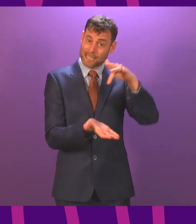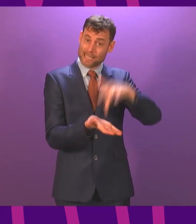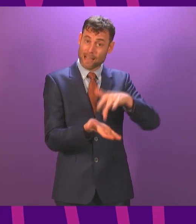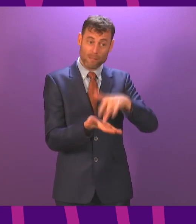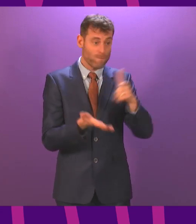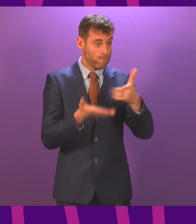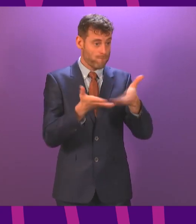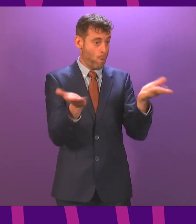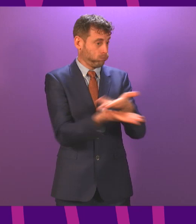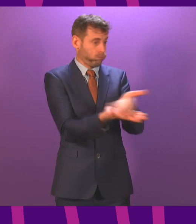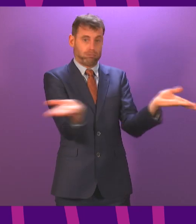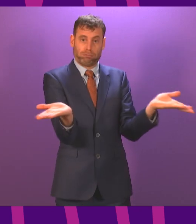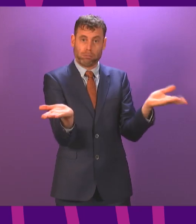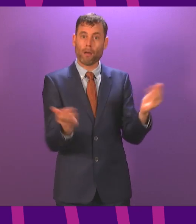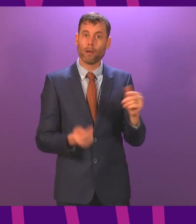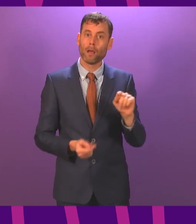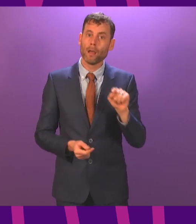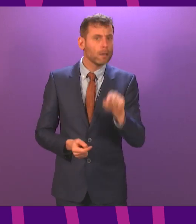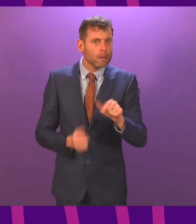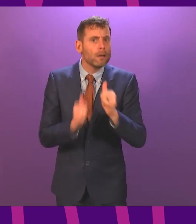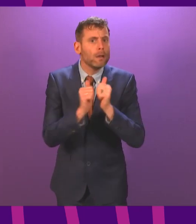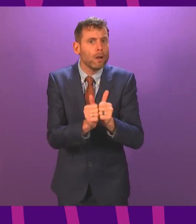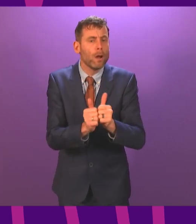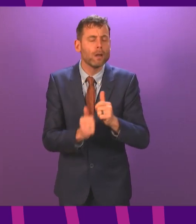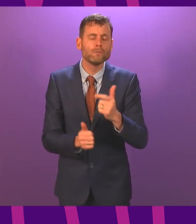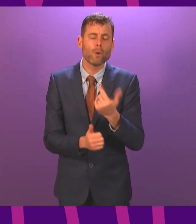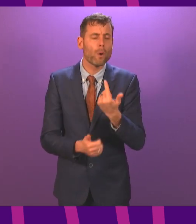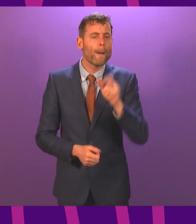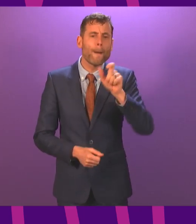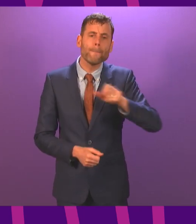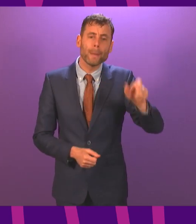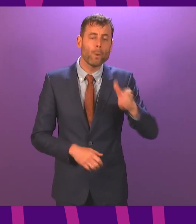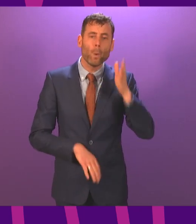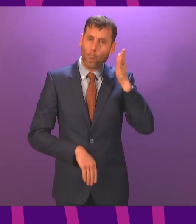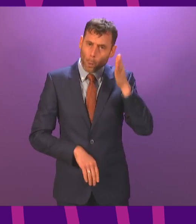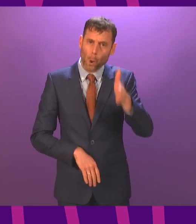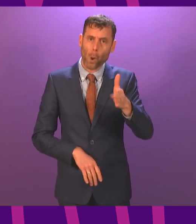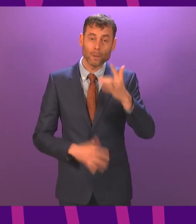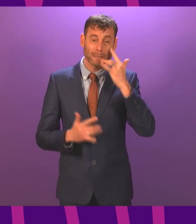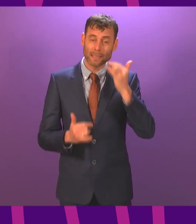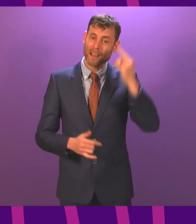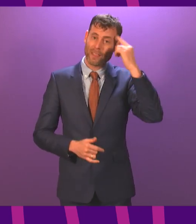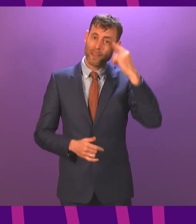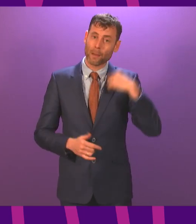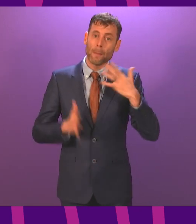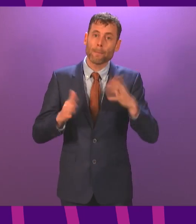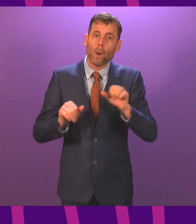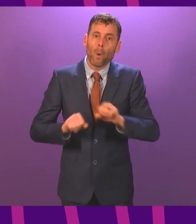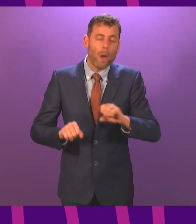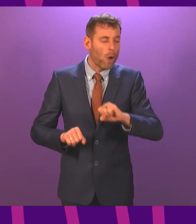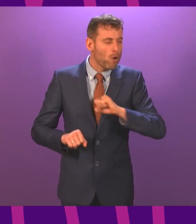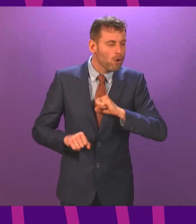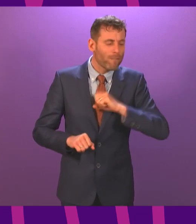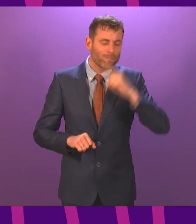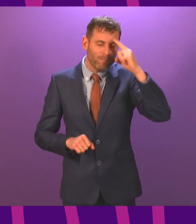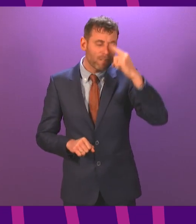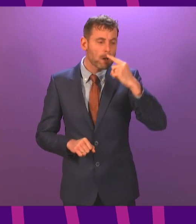There are two benefits. Individuals who get tested and have no symptoms but happen to